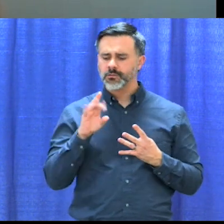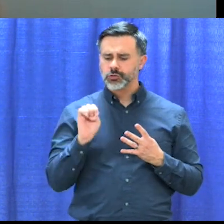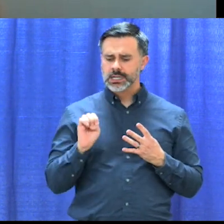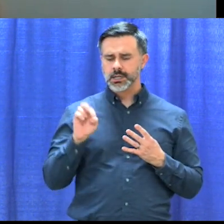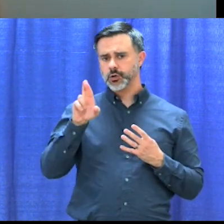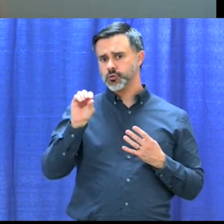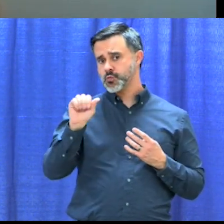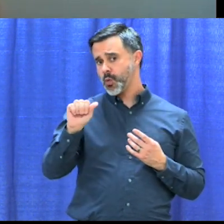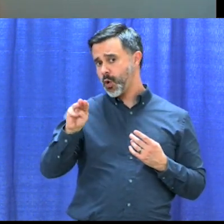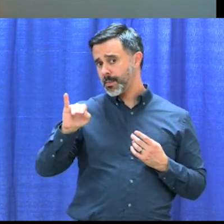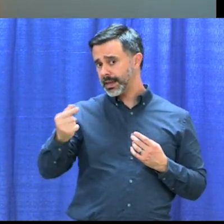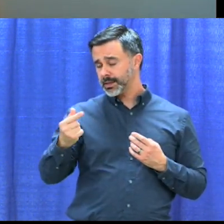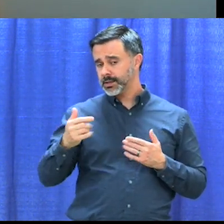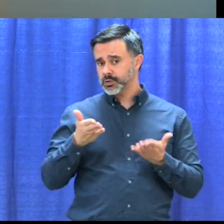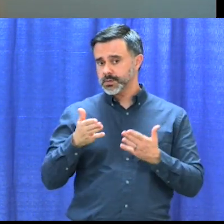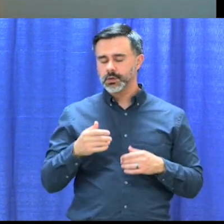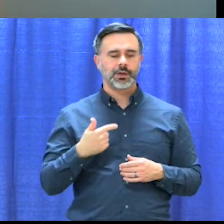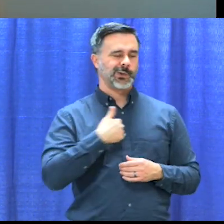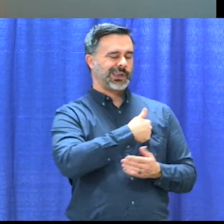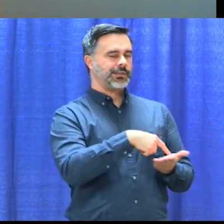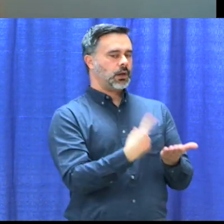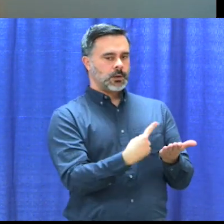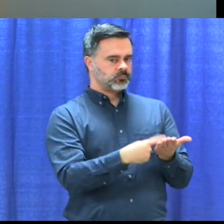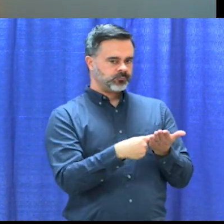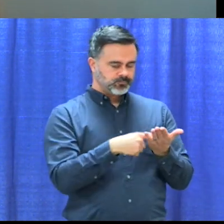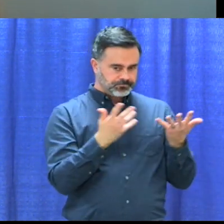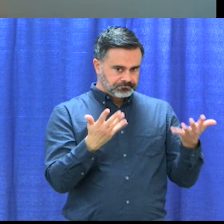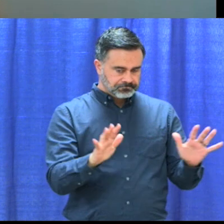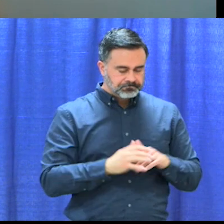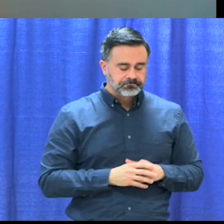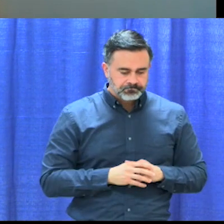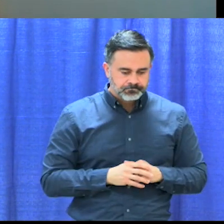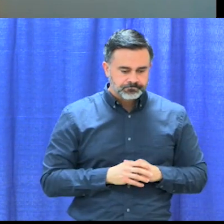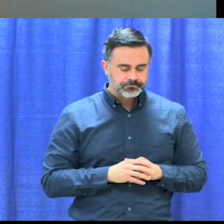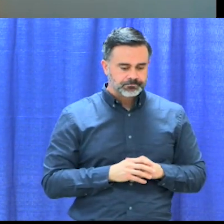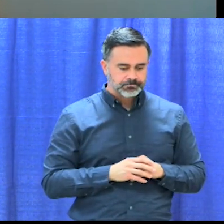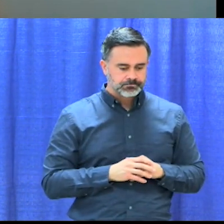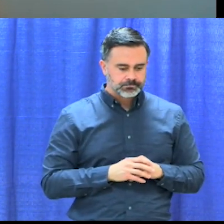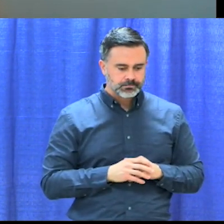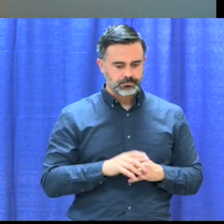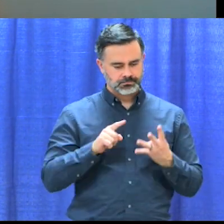So we talked somewhat through this and the question is really more appropriately posed